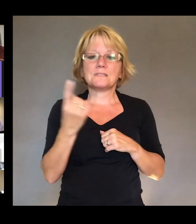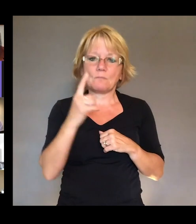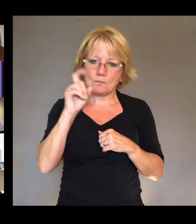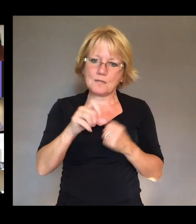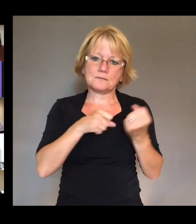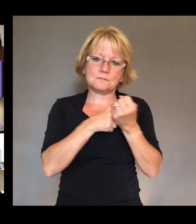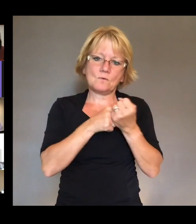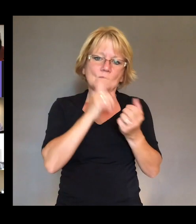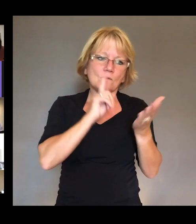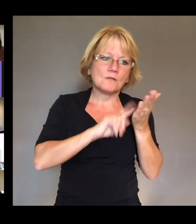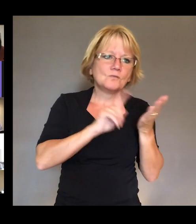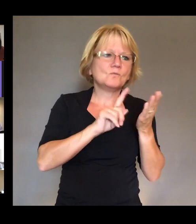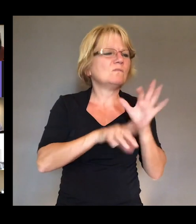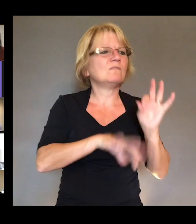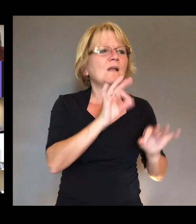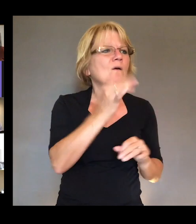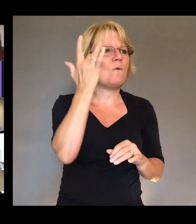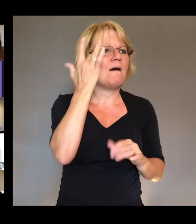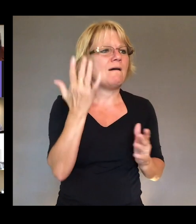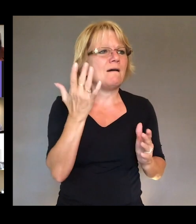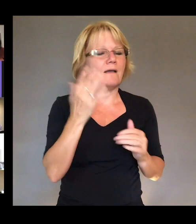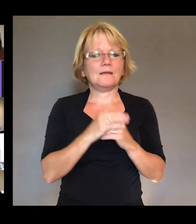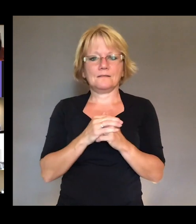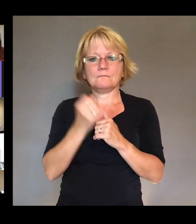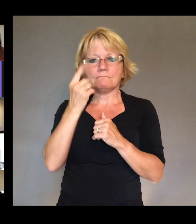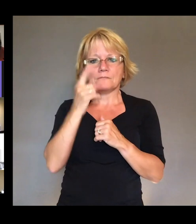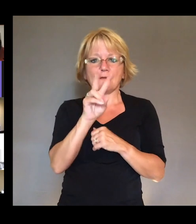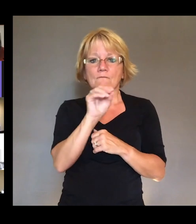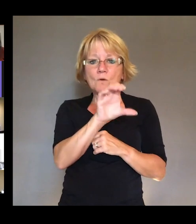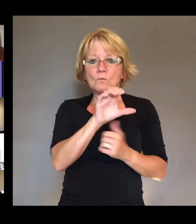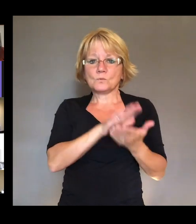then that student is just left behind. And again, vocational education isn't for everyone,